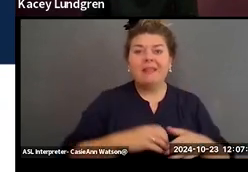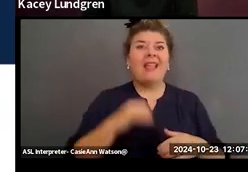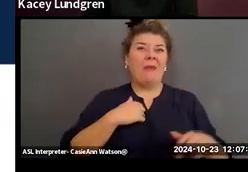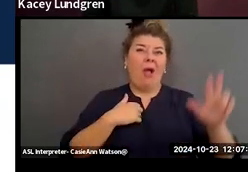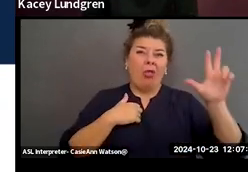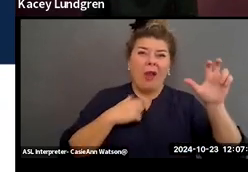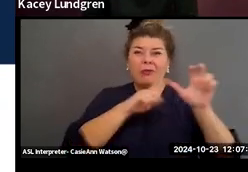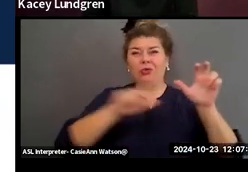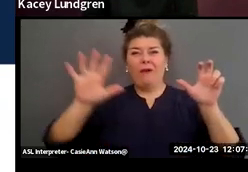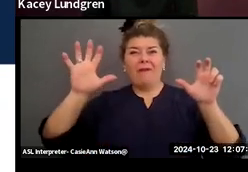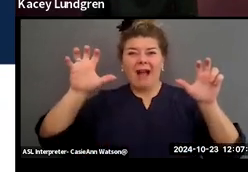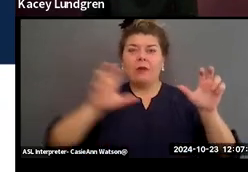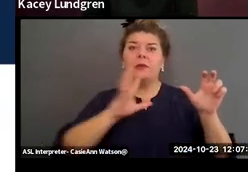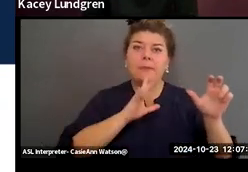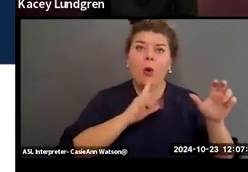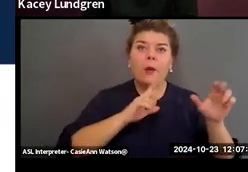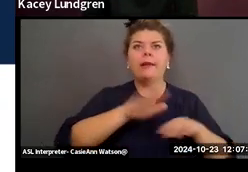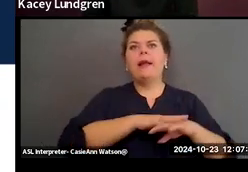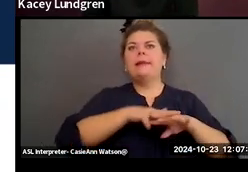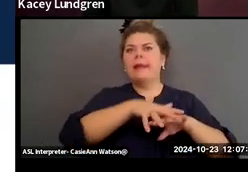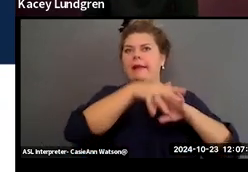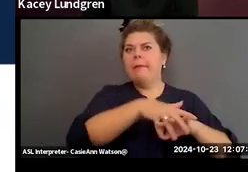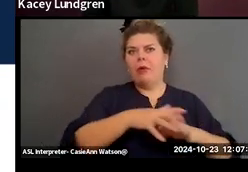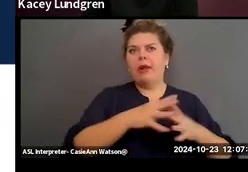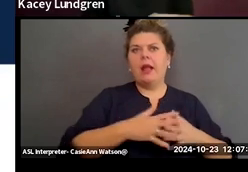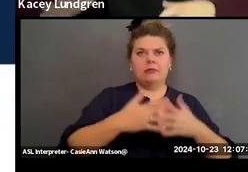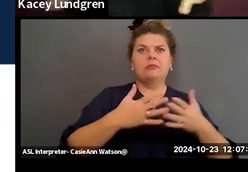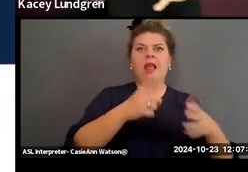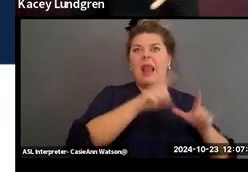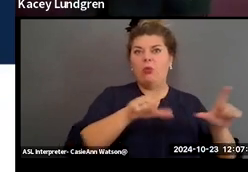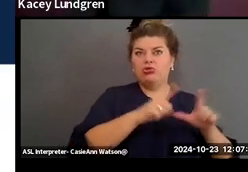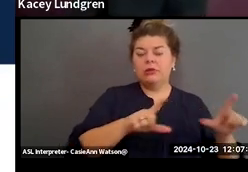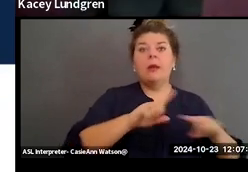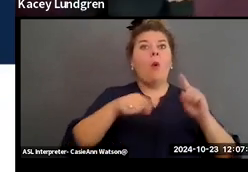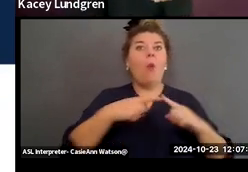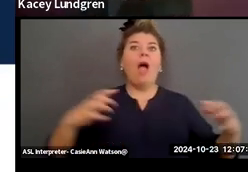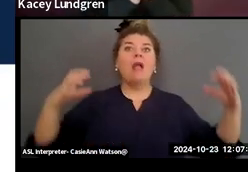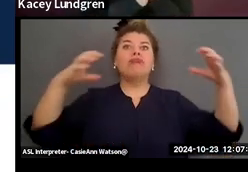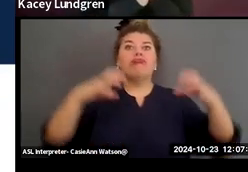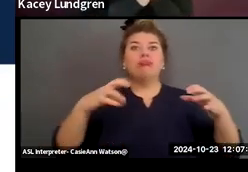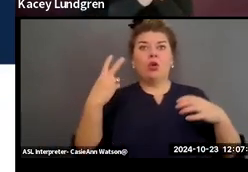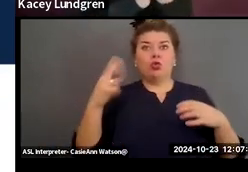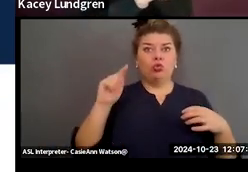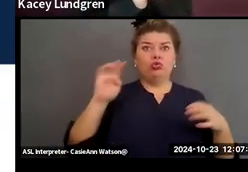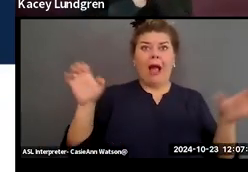spoken Native American languages in North America, but when they came together for trading or any type of gathering,